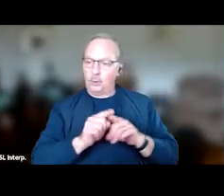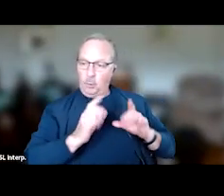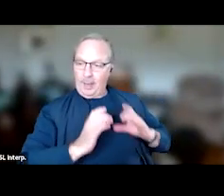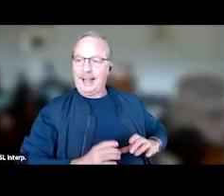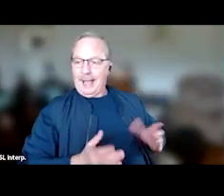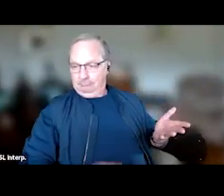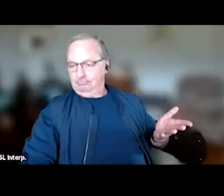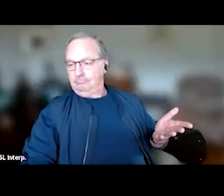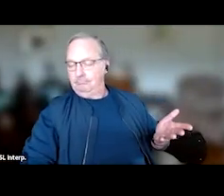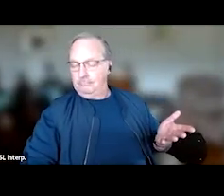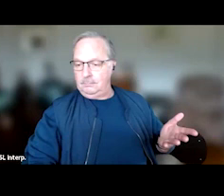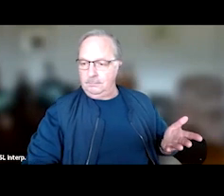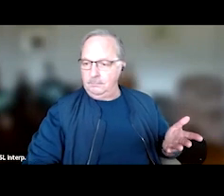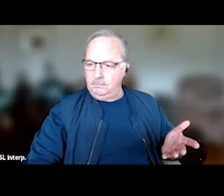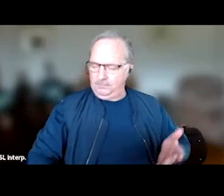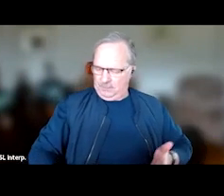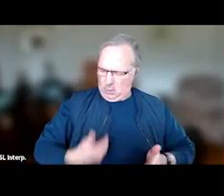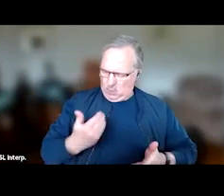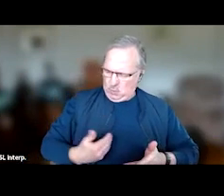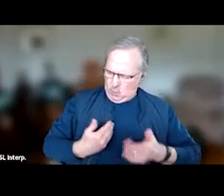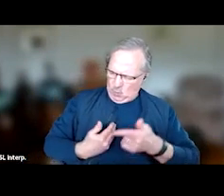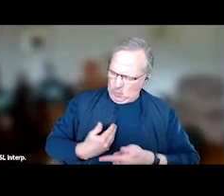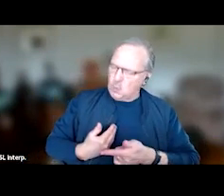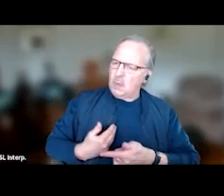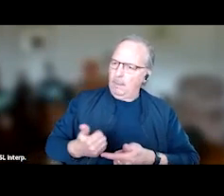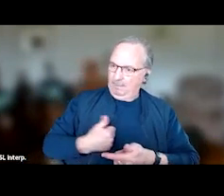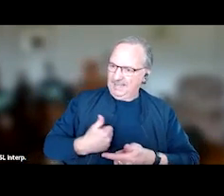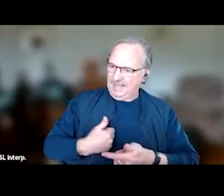As a youth, it was the community that raised and supported me.